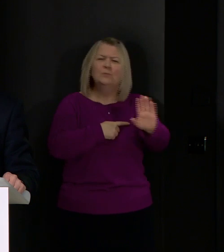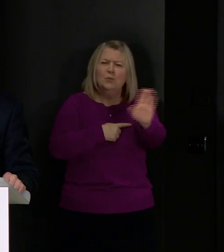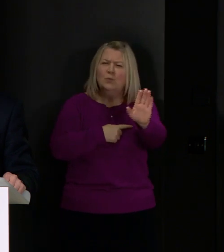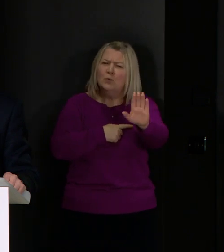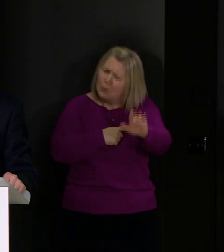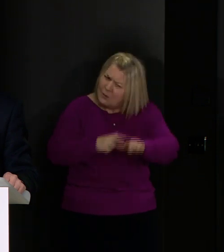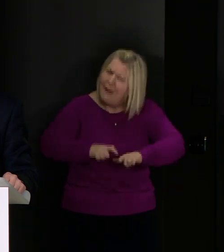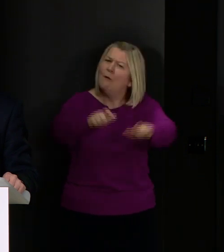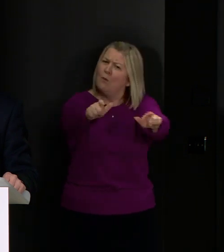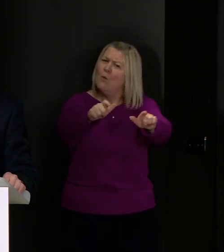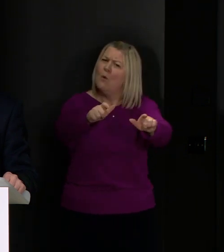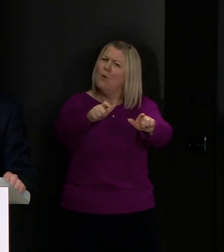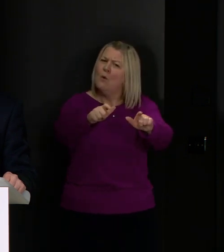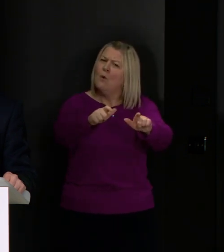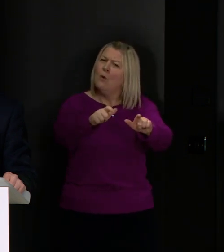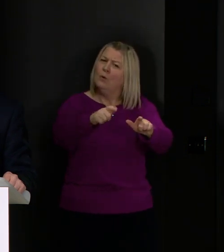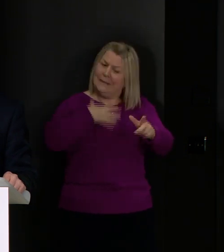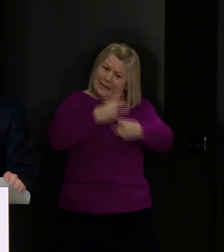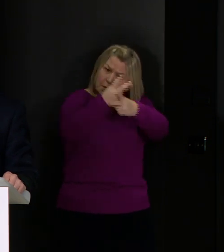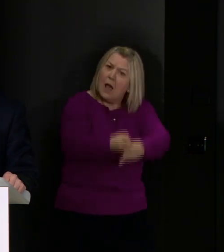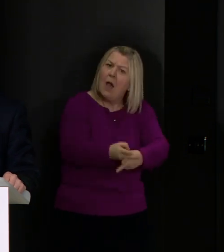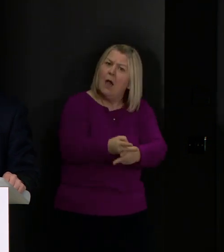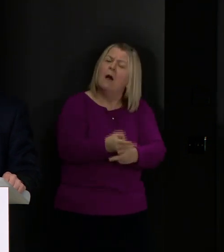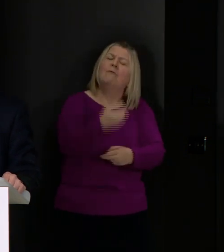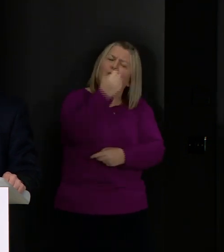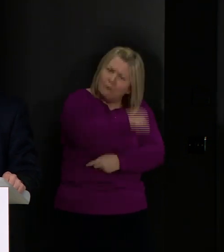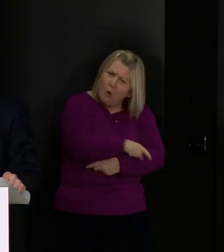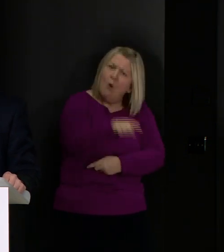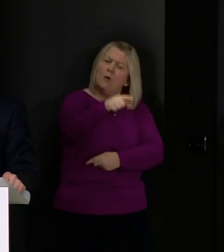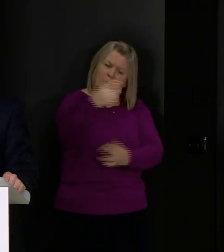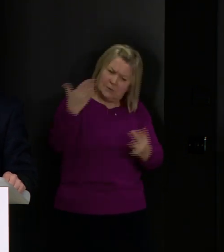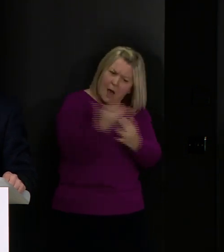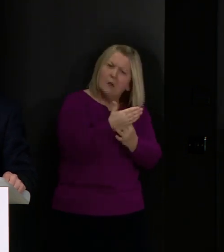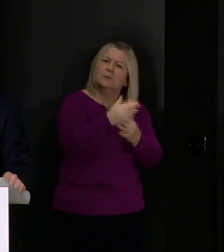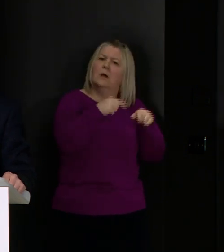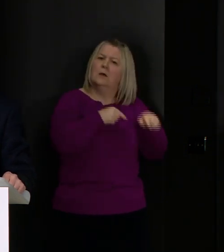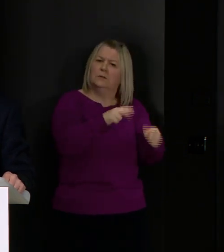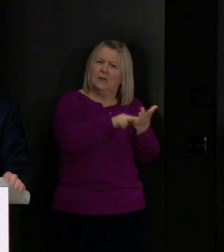to get the care that you need at the time that you need it, and that you don't